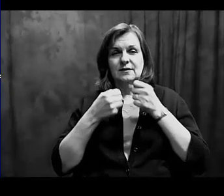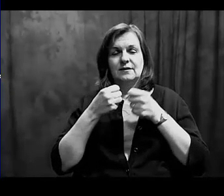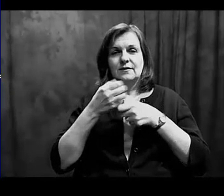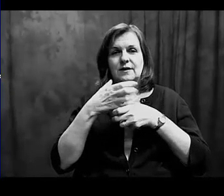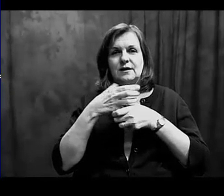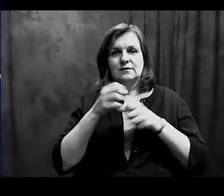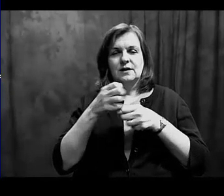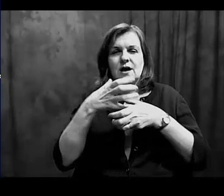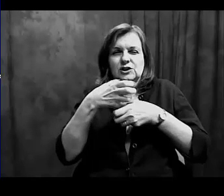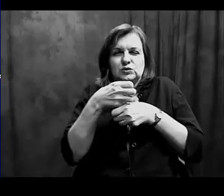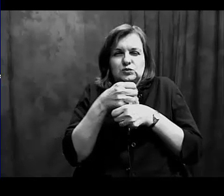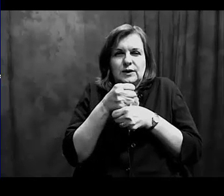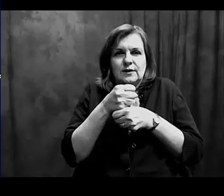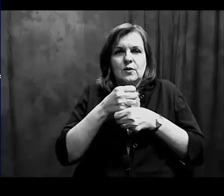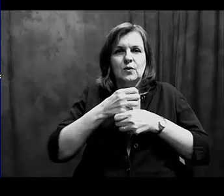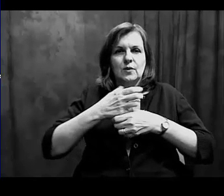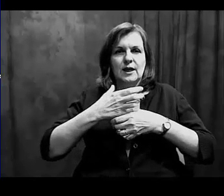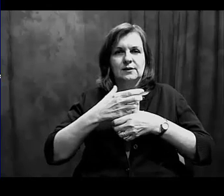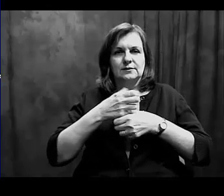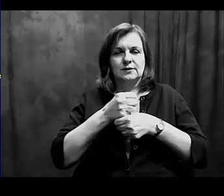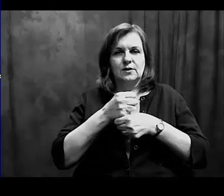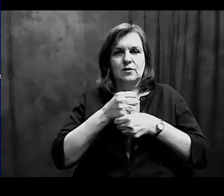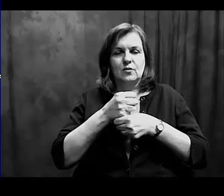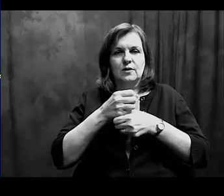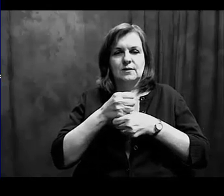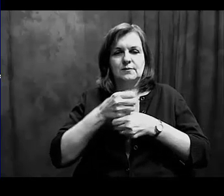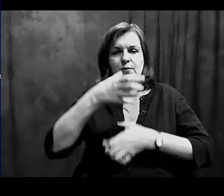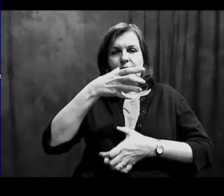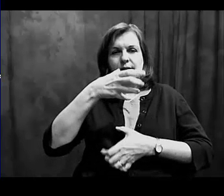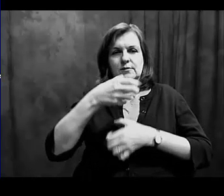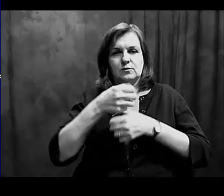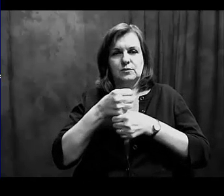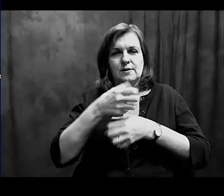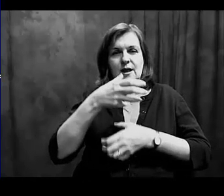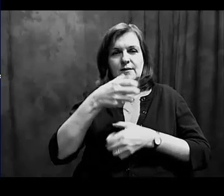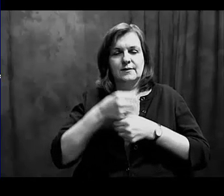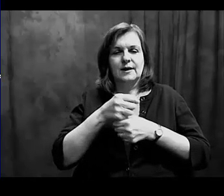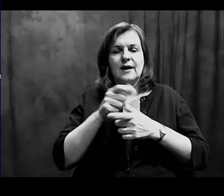lengthwise so they can actually get moved through the soil